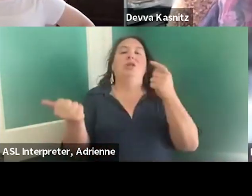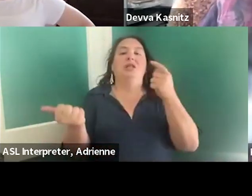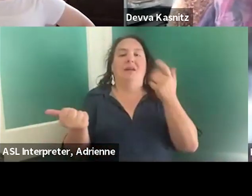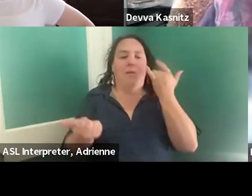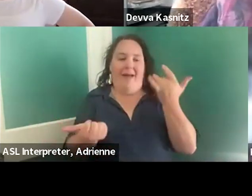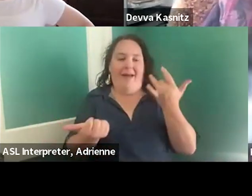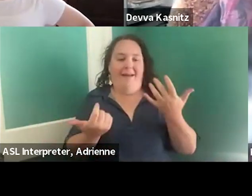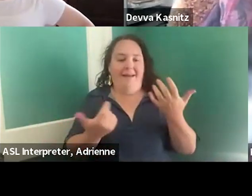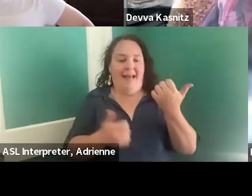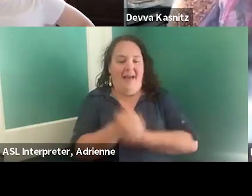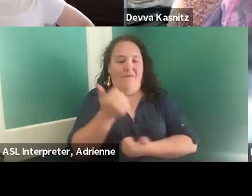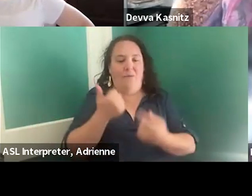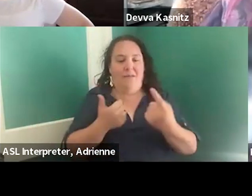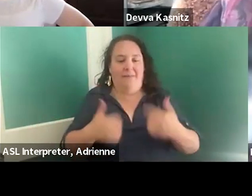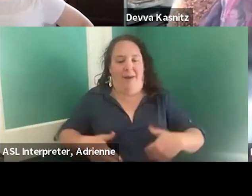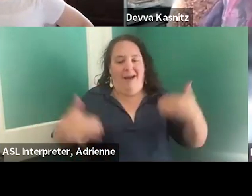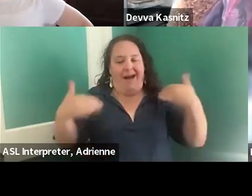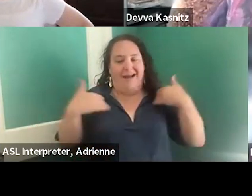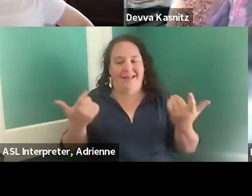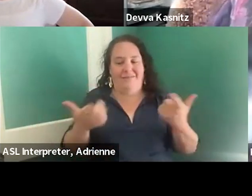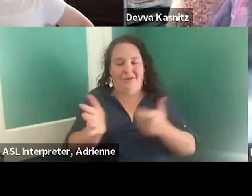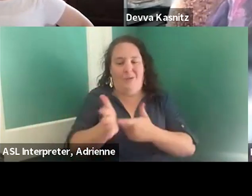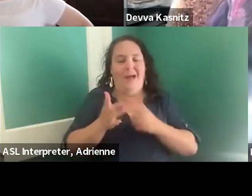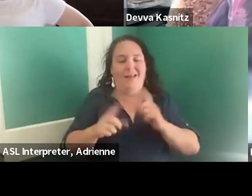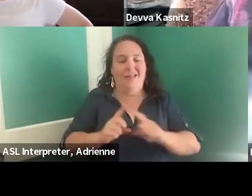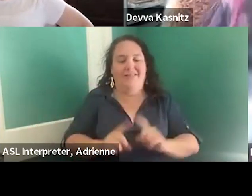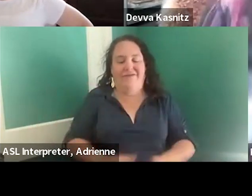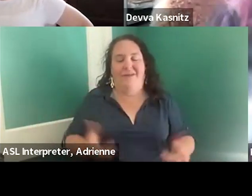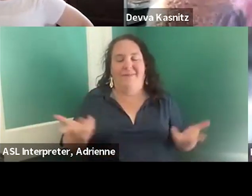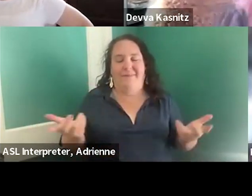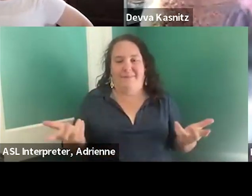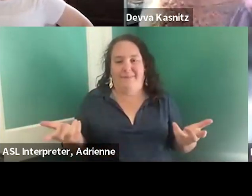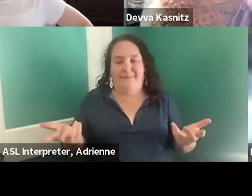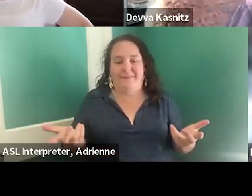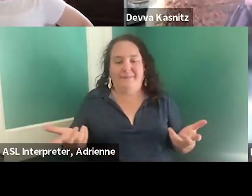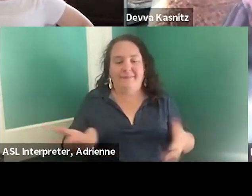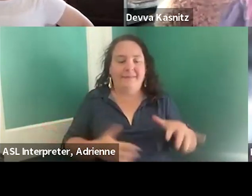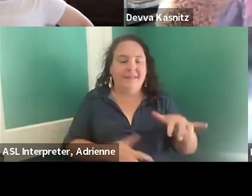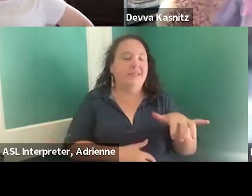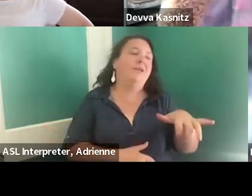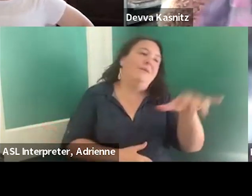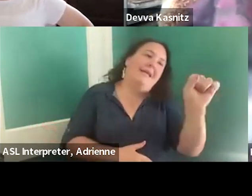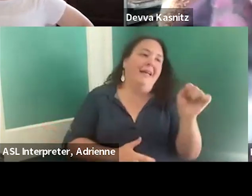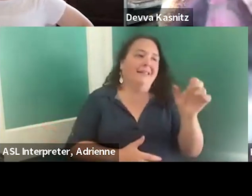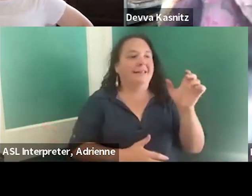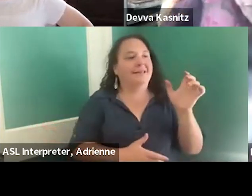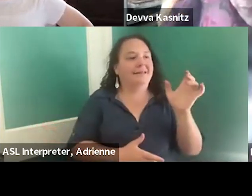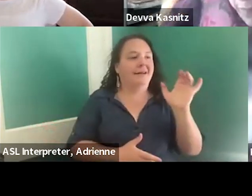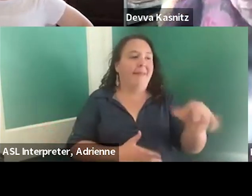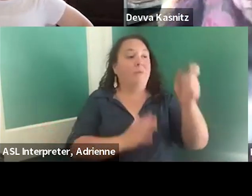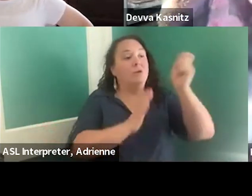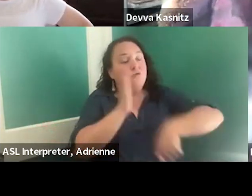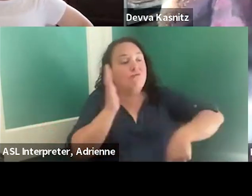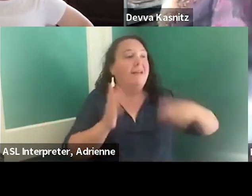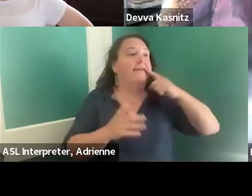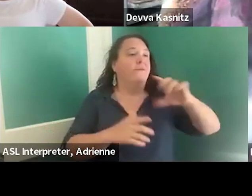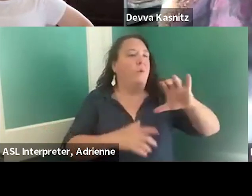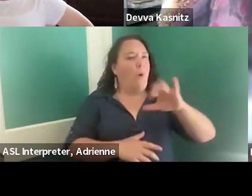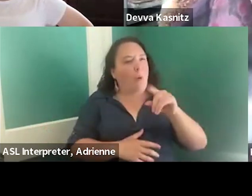And it's one of those things that even what's written into building codes and things, it isn't--